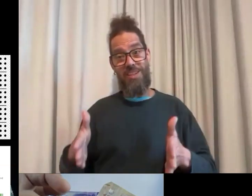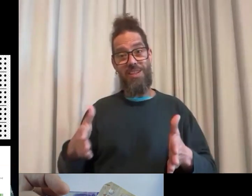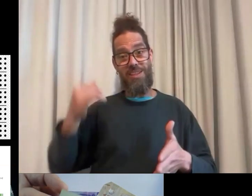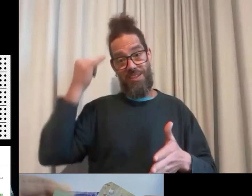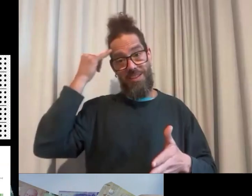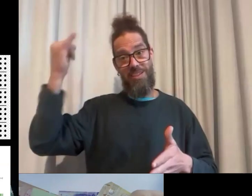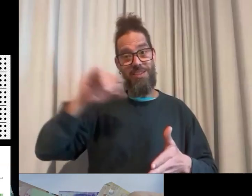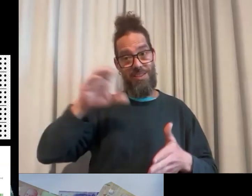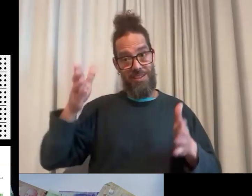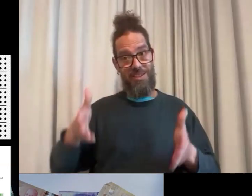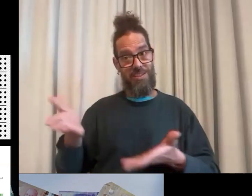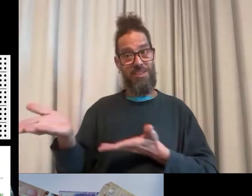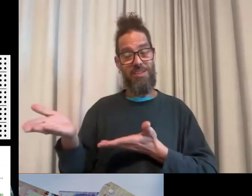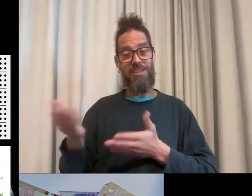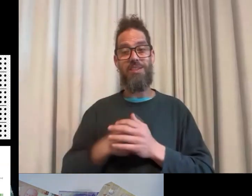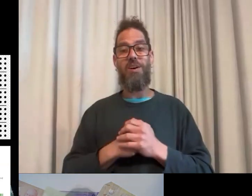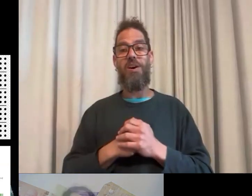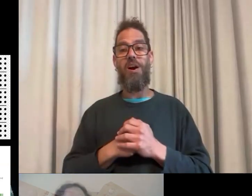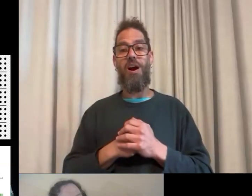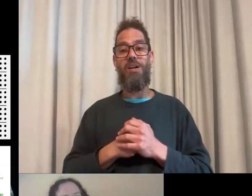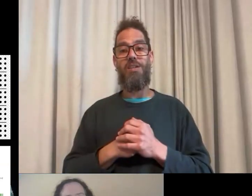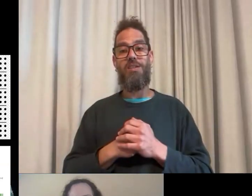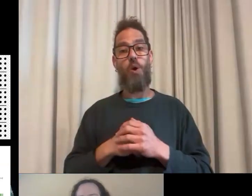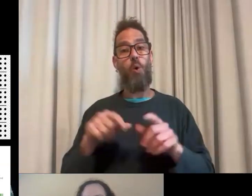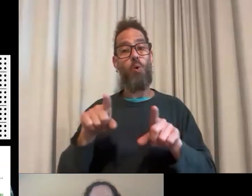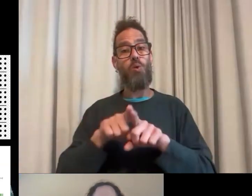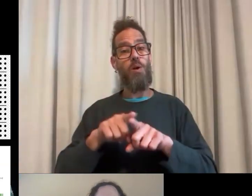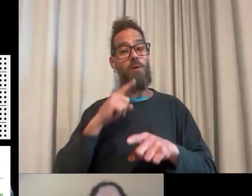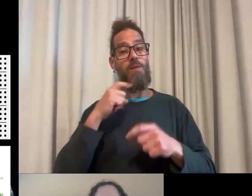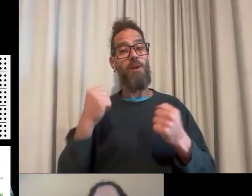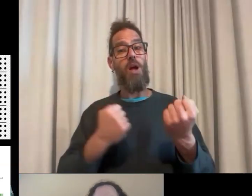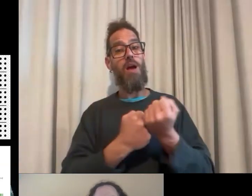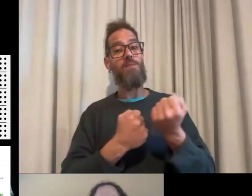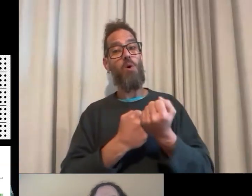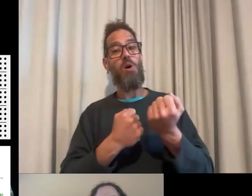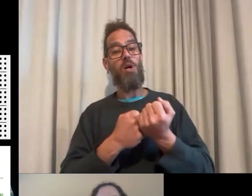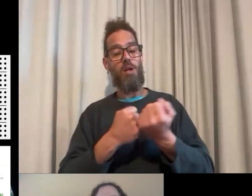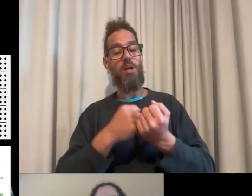are a Canadian invention. And, in fact, a person who is arguably the strongest